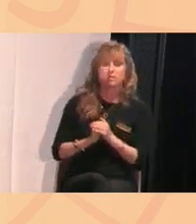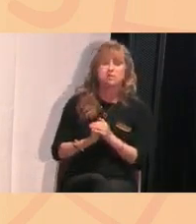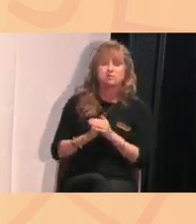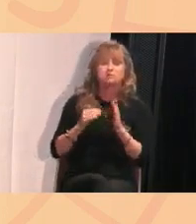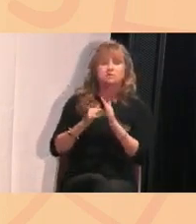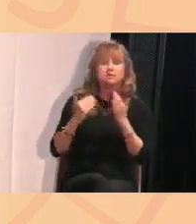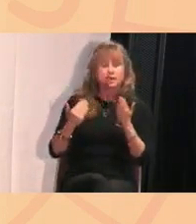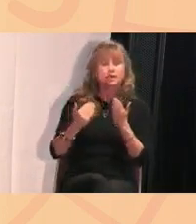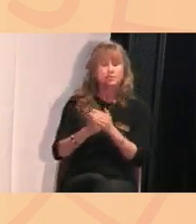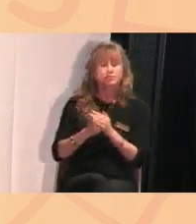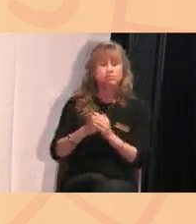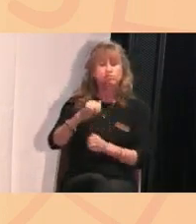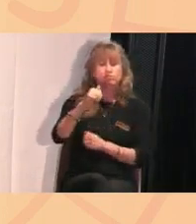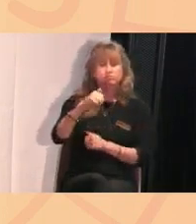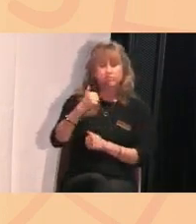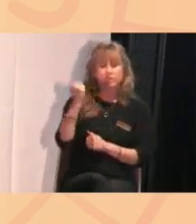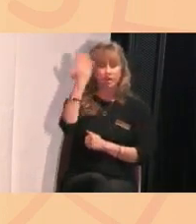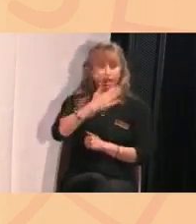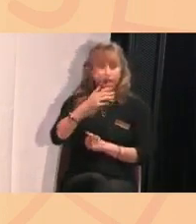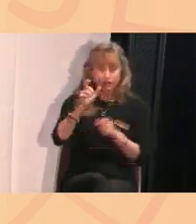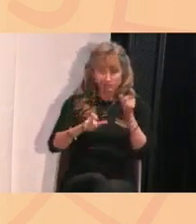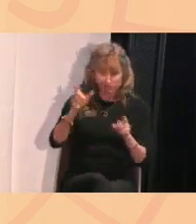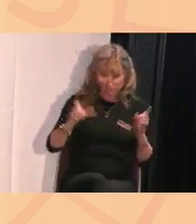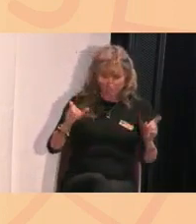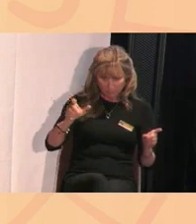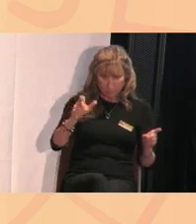and Ramingining in Arnhem Land as an art and craft advisor.